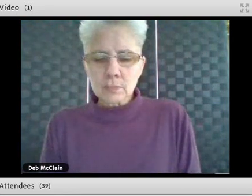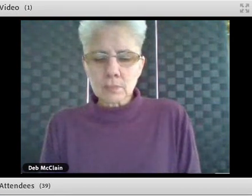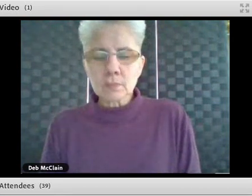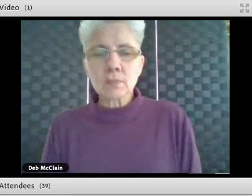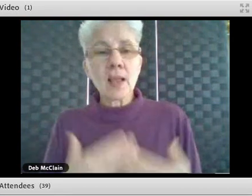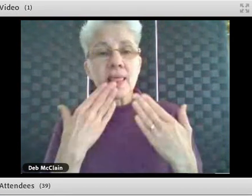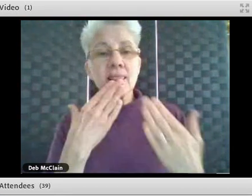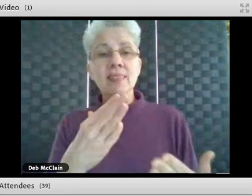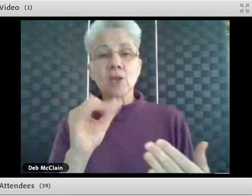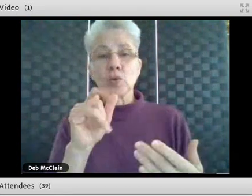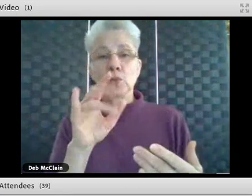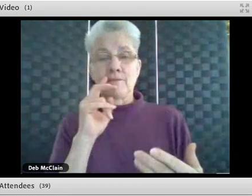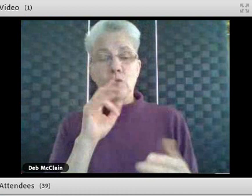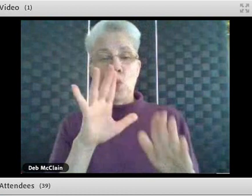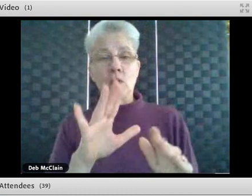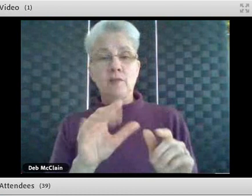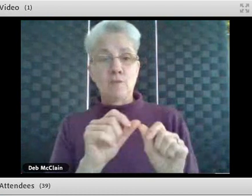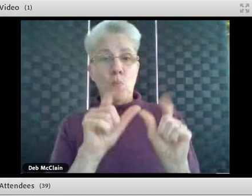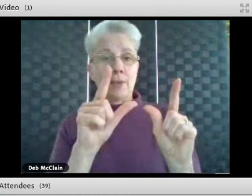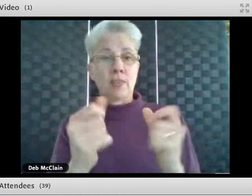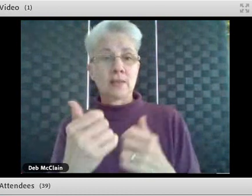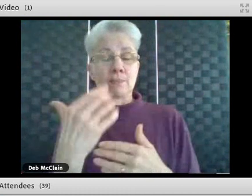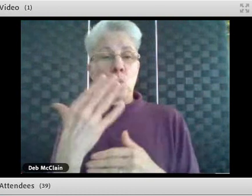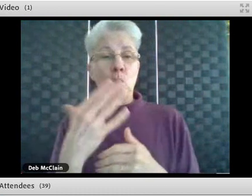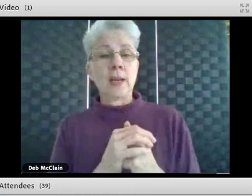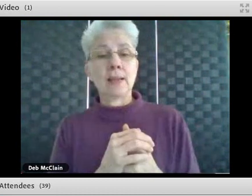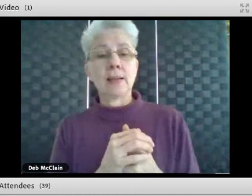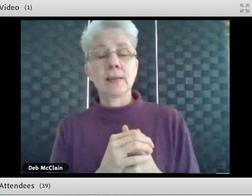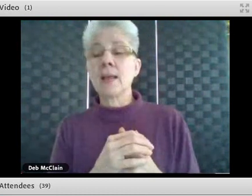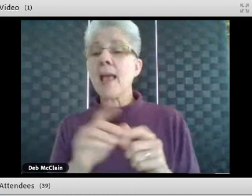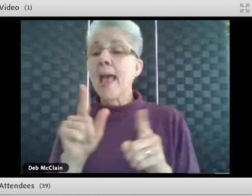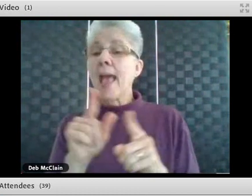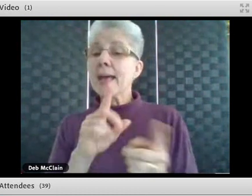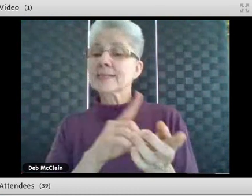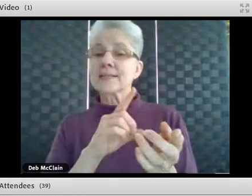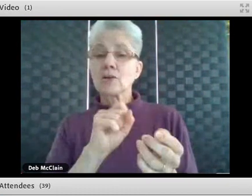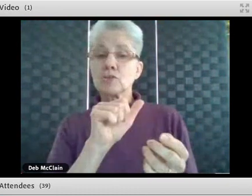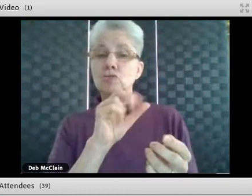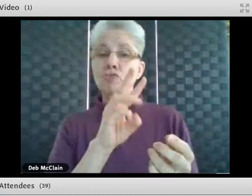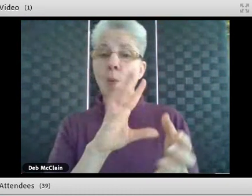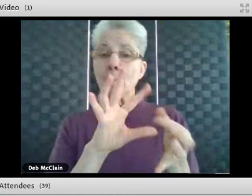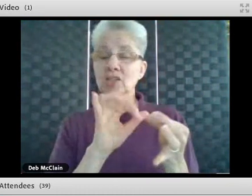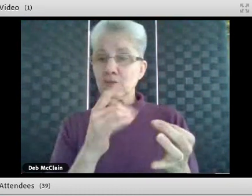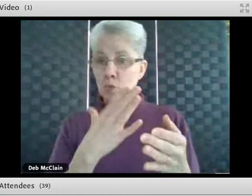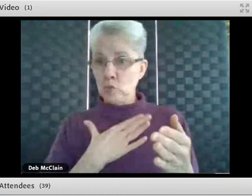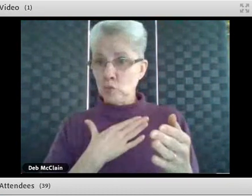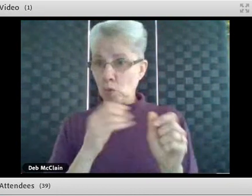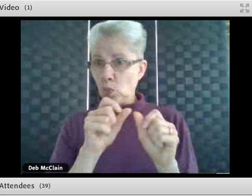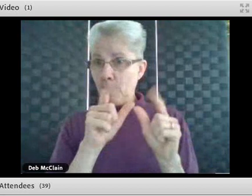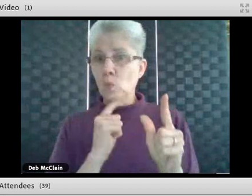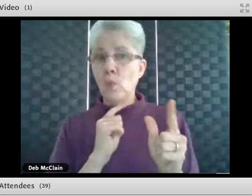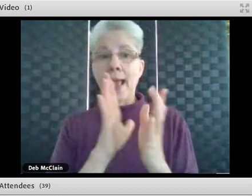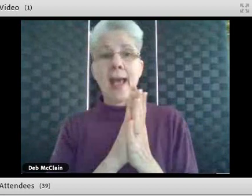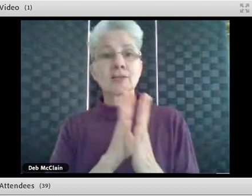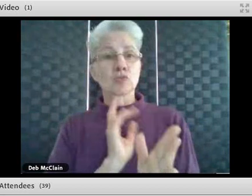Thank you, Karen, for such a wonderful webinar this morning. As Dr. Snow mentioned, if you enjoyed this webinar, we ask that you join us